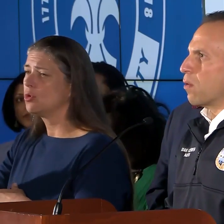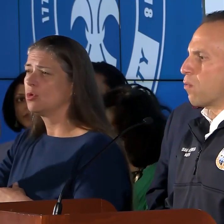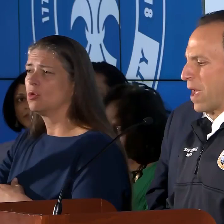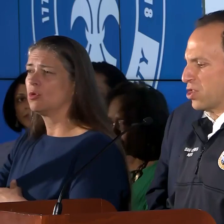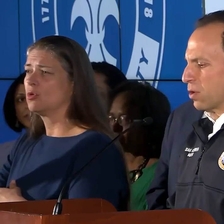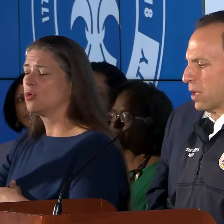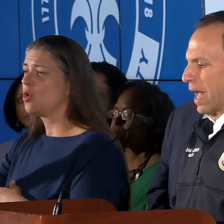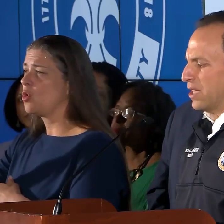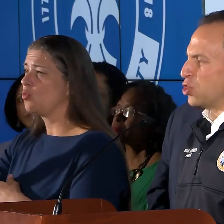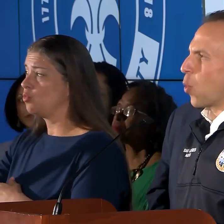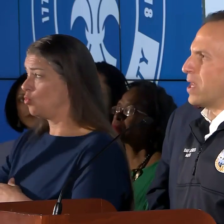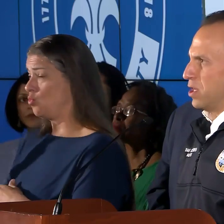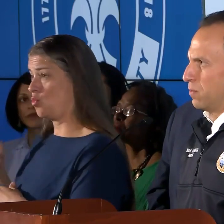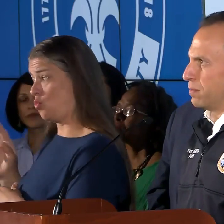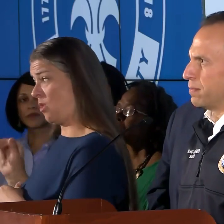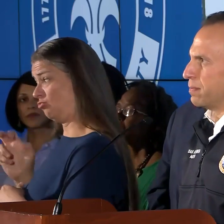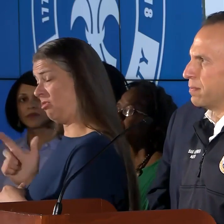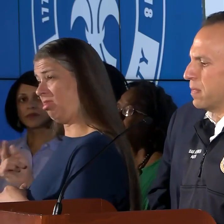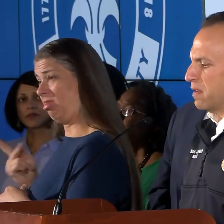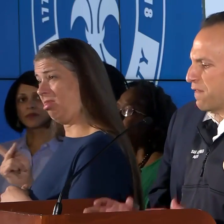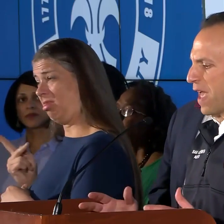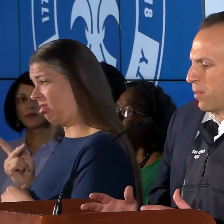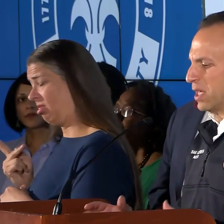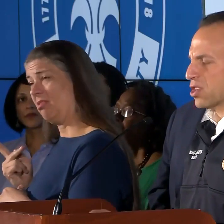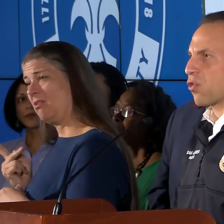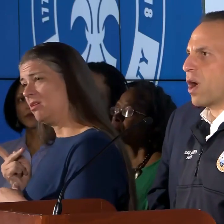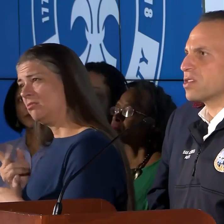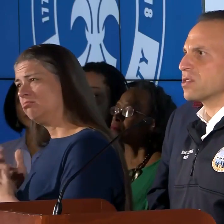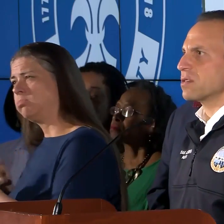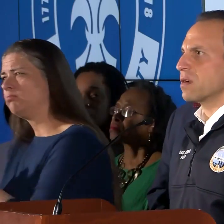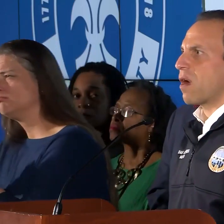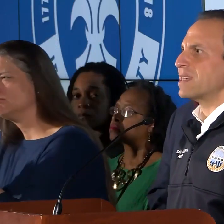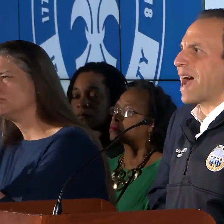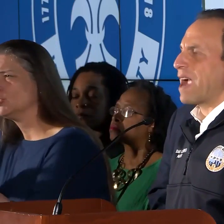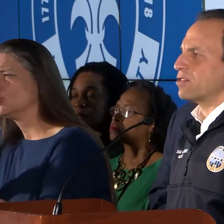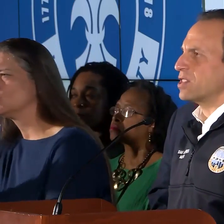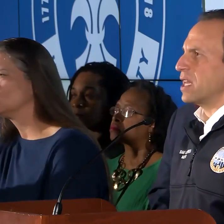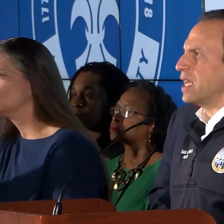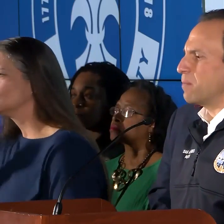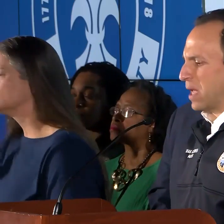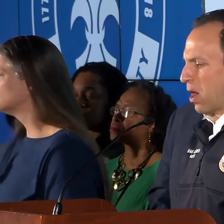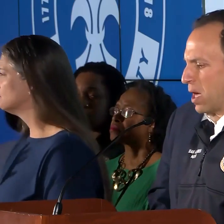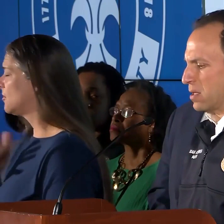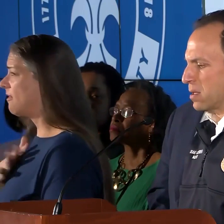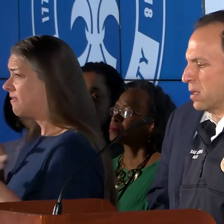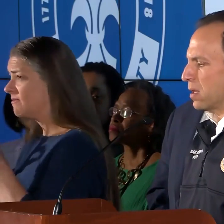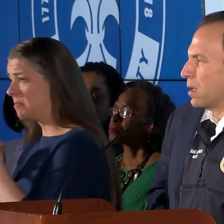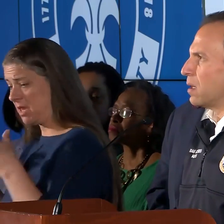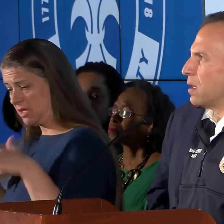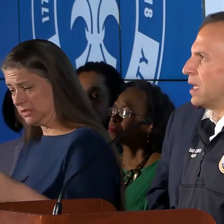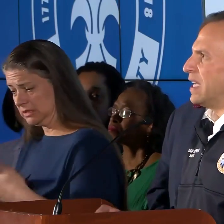Rachel and I join you and families across our entire city and beyond in